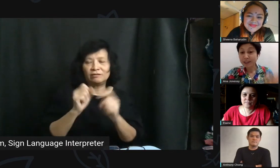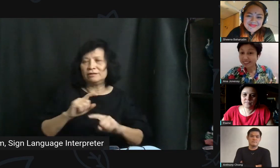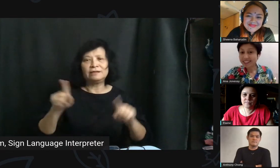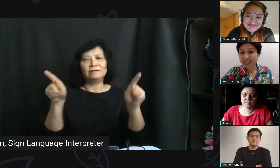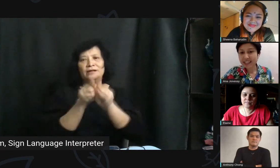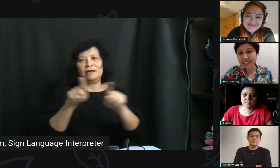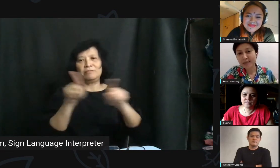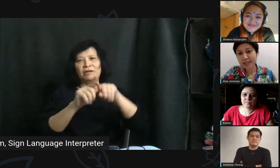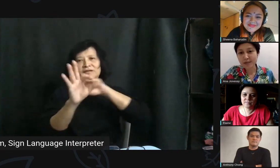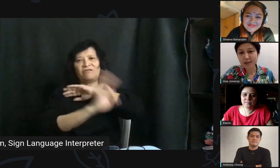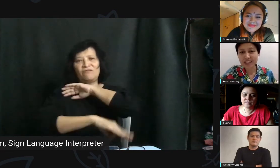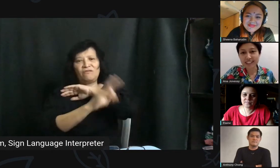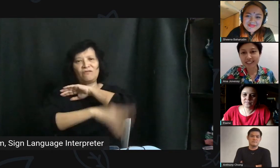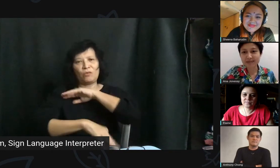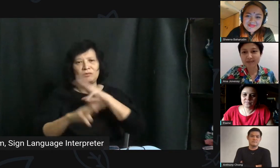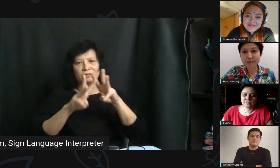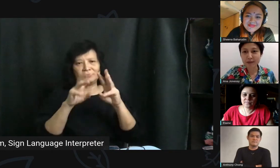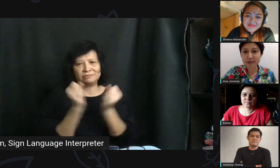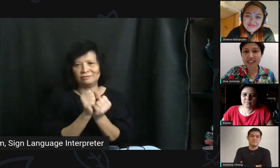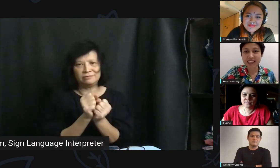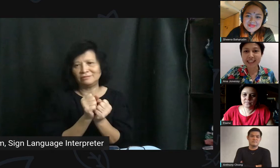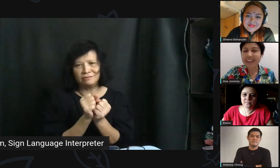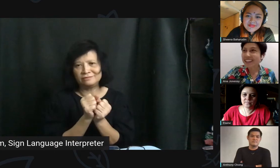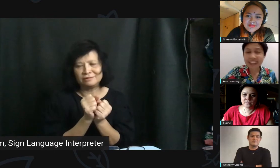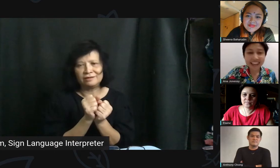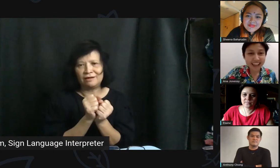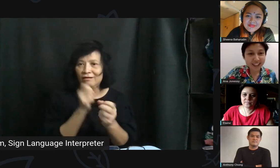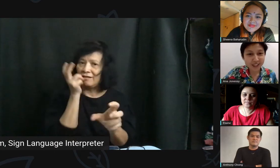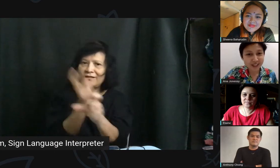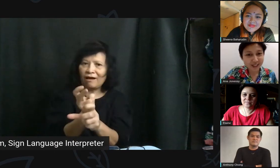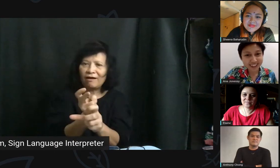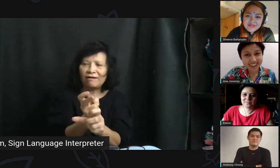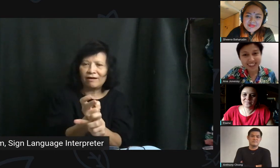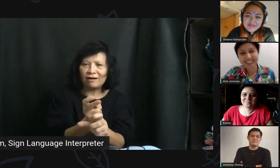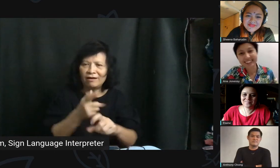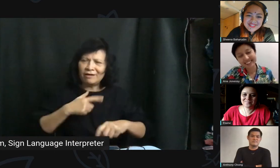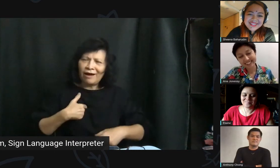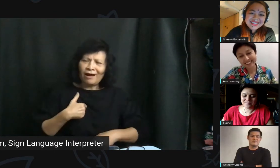But at the same time, really make me feel like, can I actually do this?